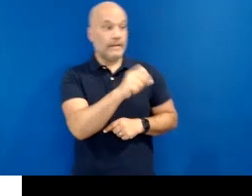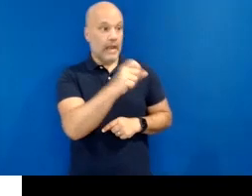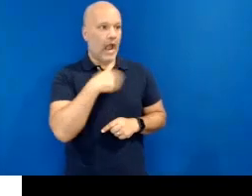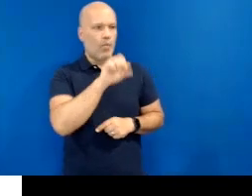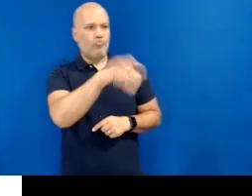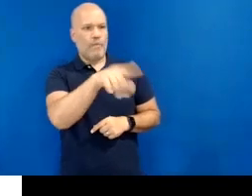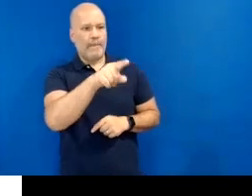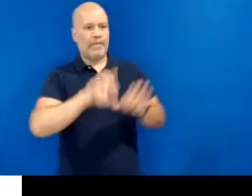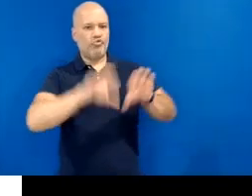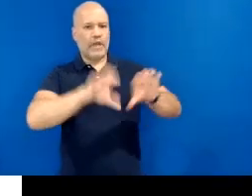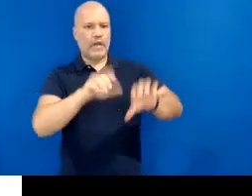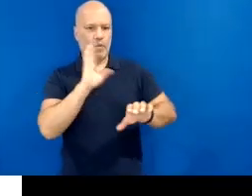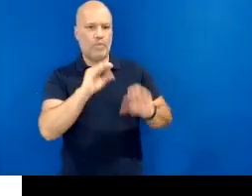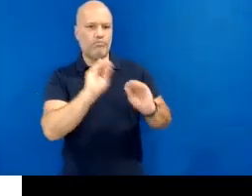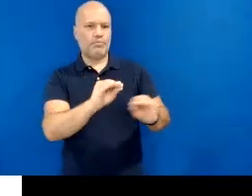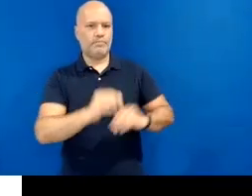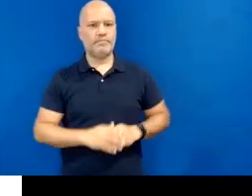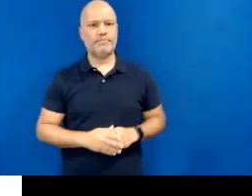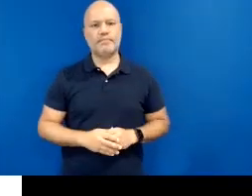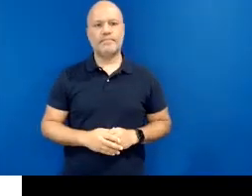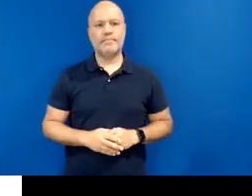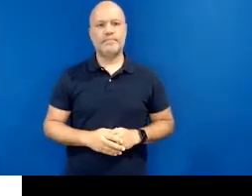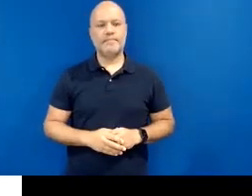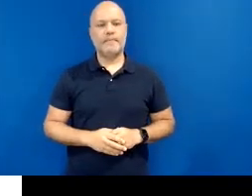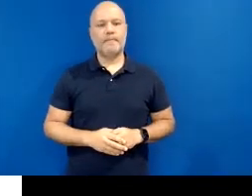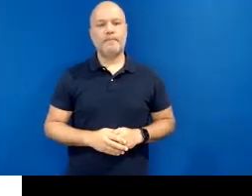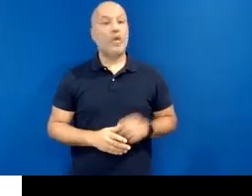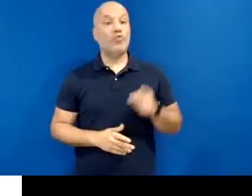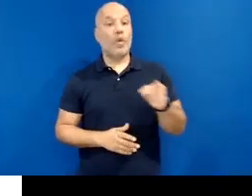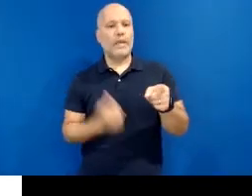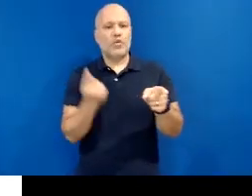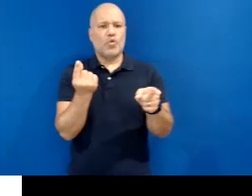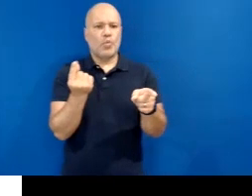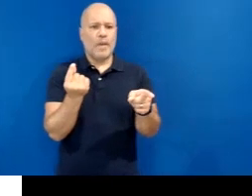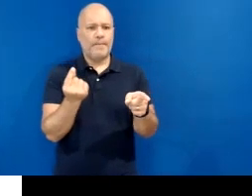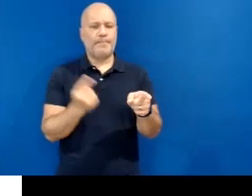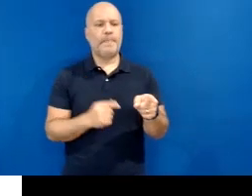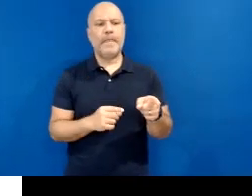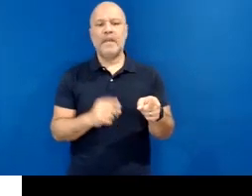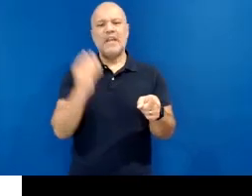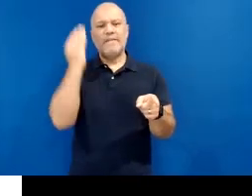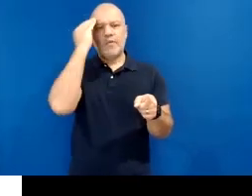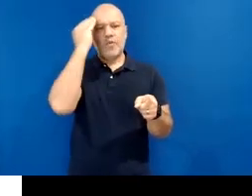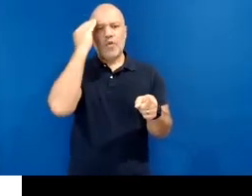If you can drop that. Yeah. Okay. So what this is, is if you're familiar with something like Easy Bib